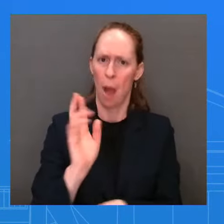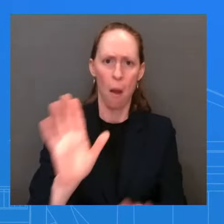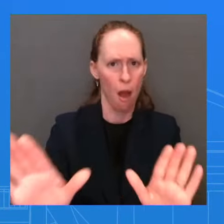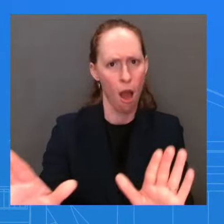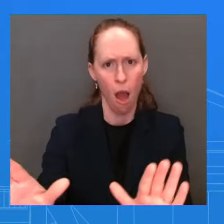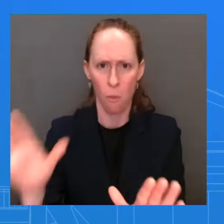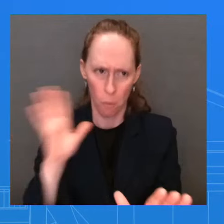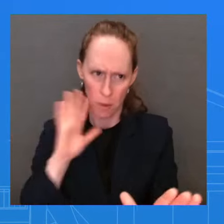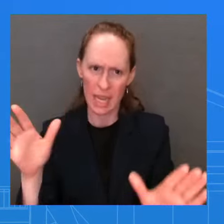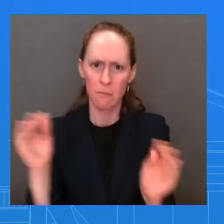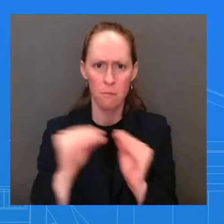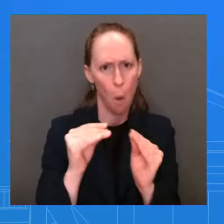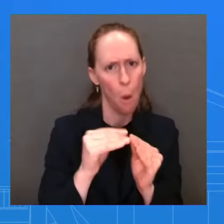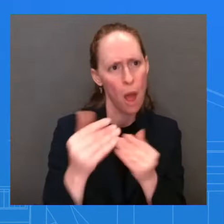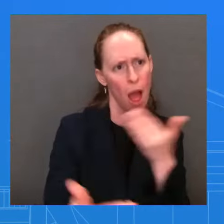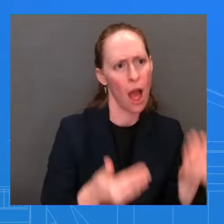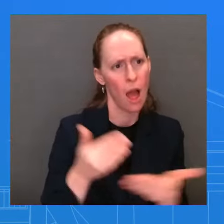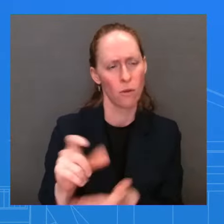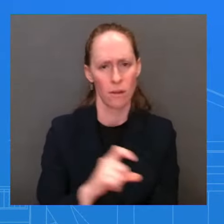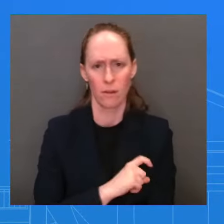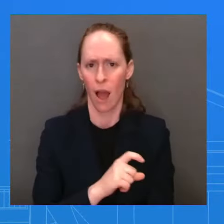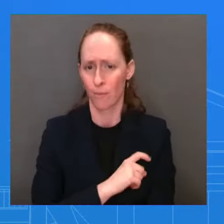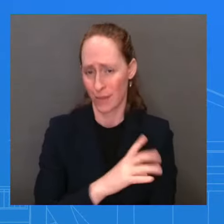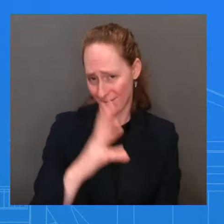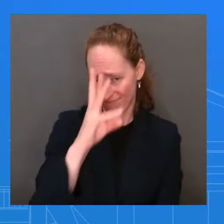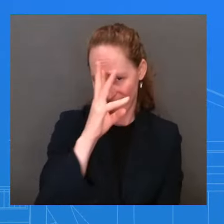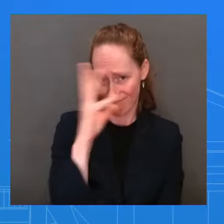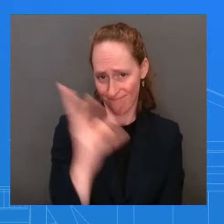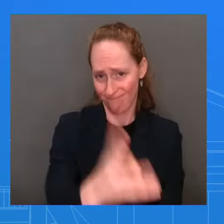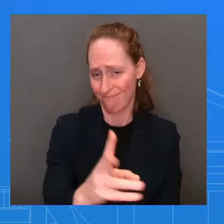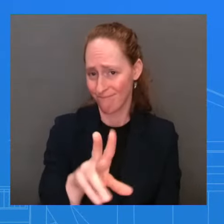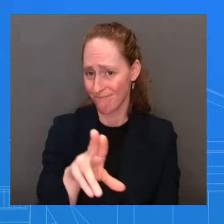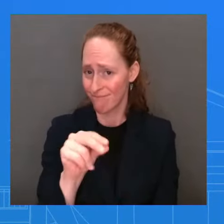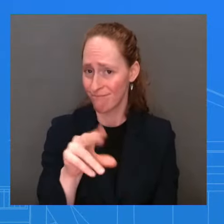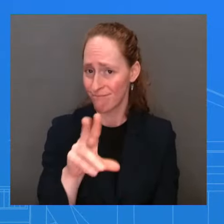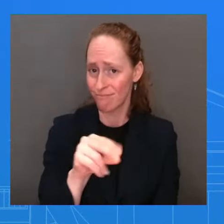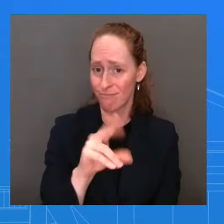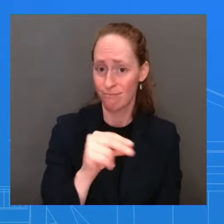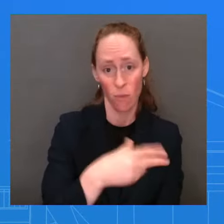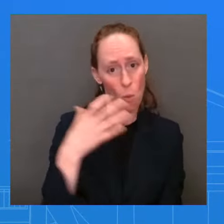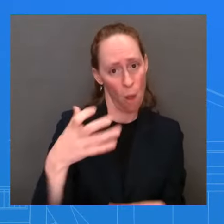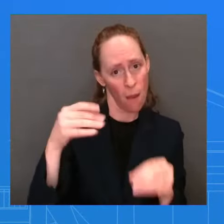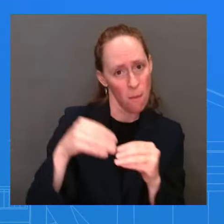by defend- -- defunding Border Patrol. Their proposal makes clear that only things